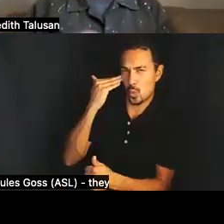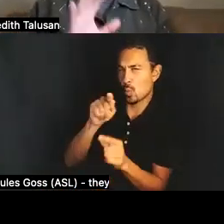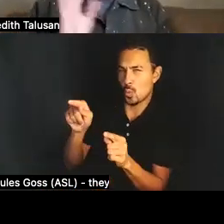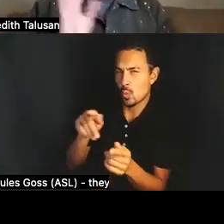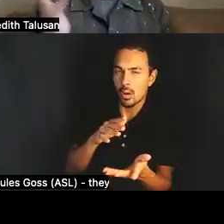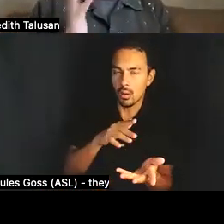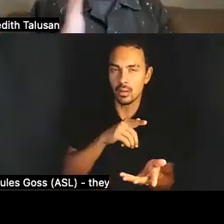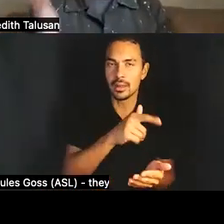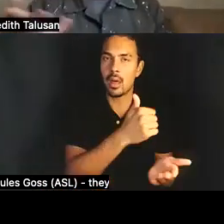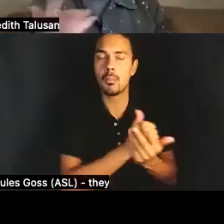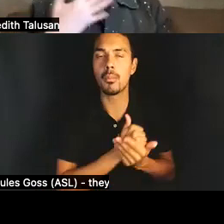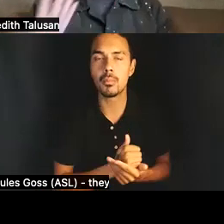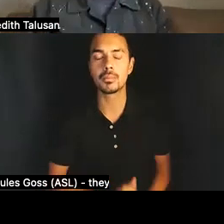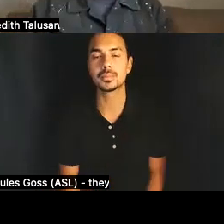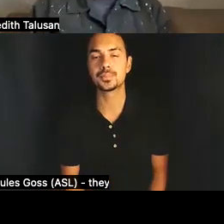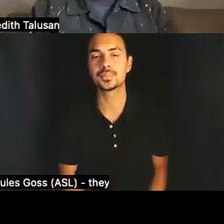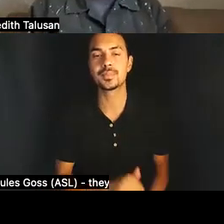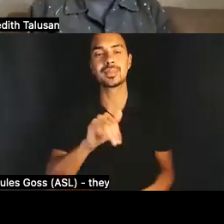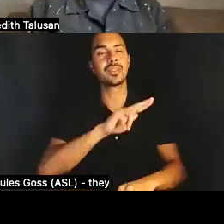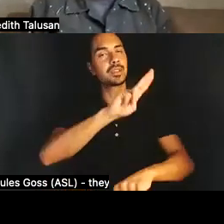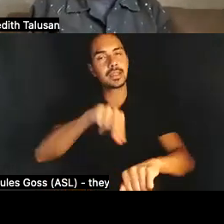And obviously worked!